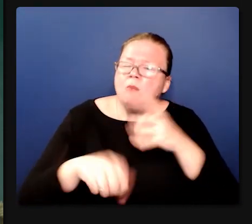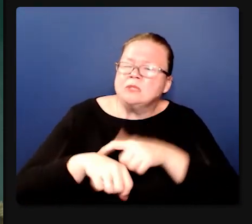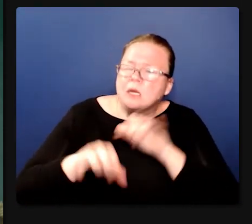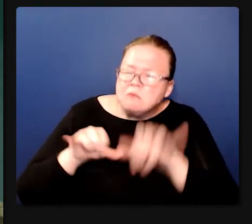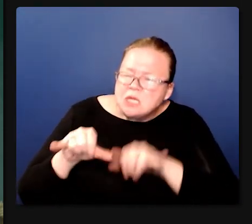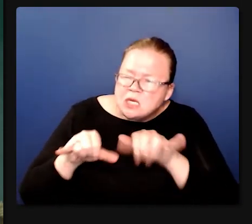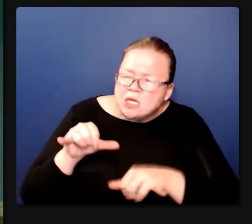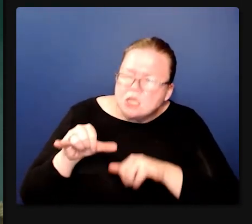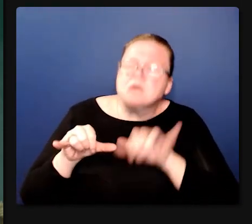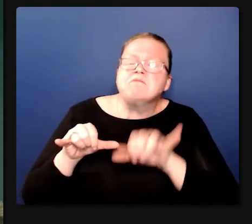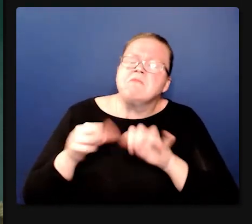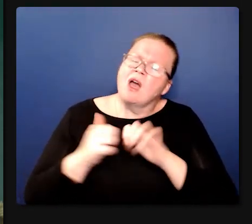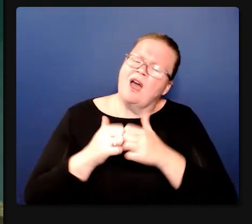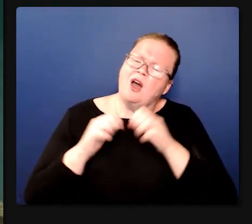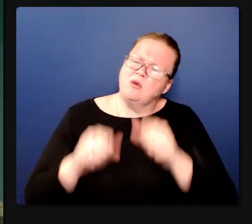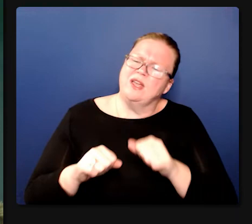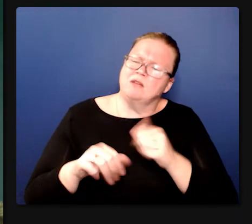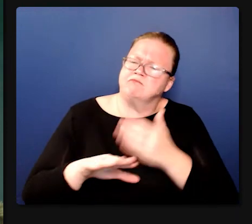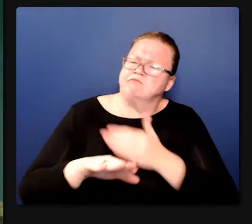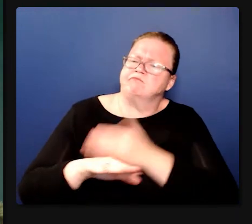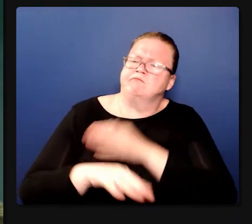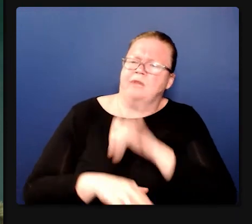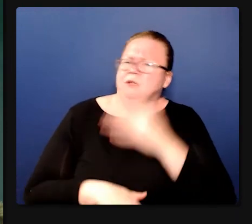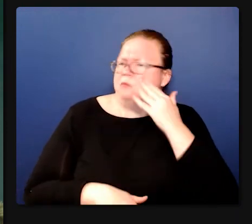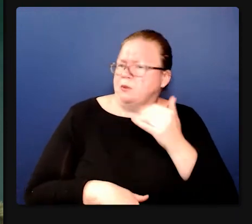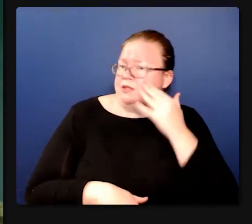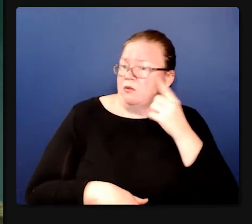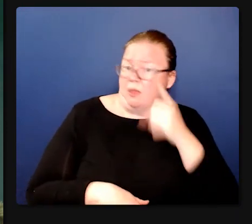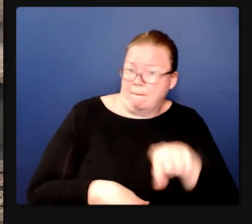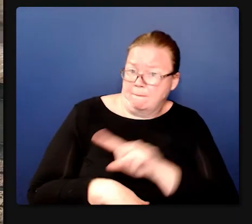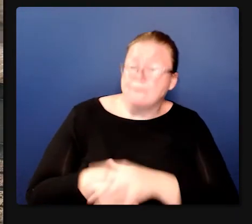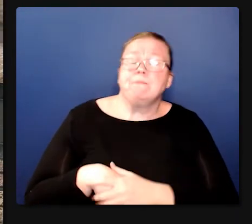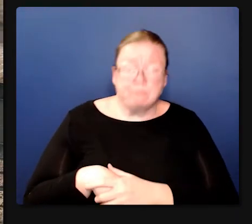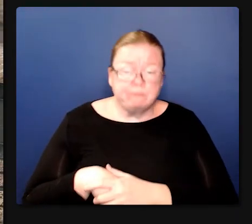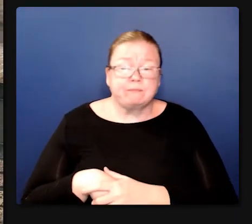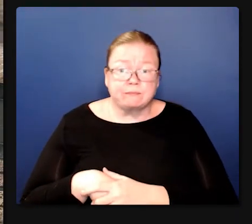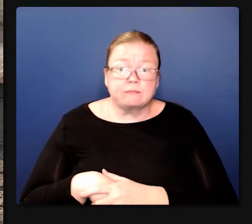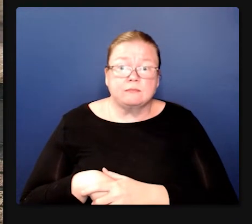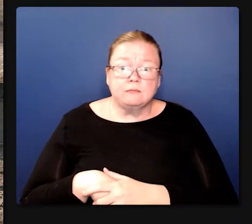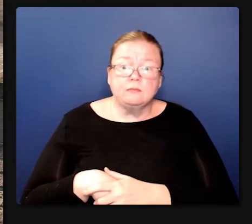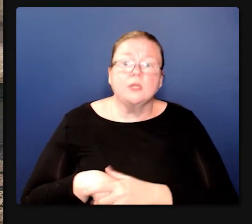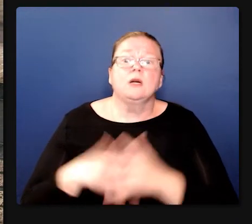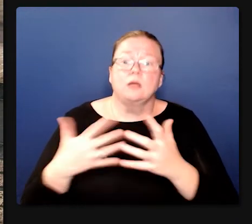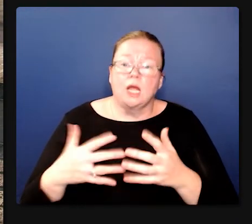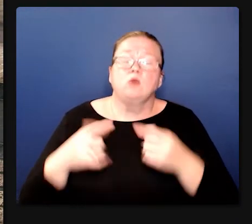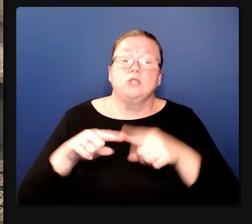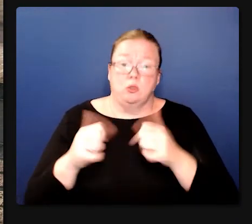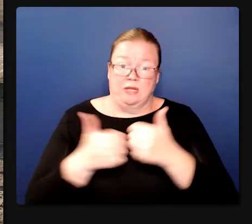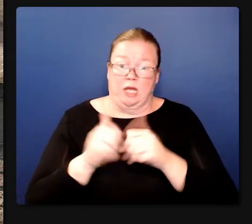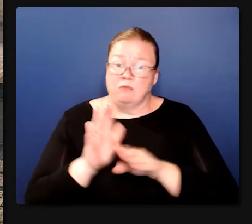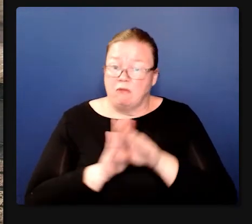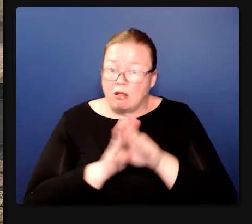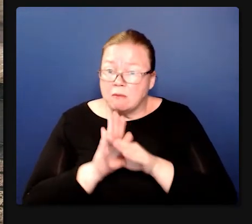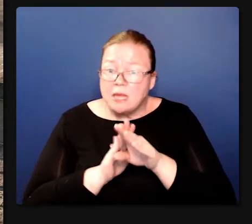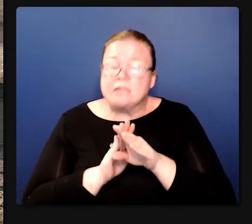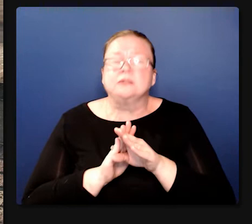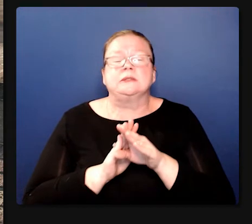and we see how we can improve that experience as well. And during the game development, our studio's quality teams